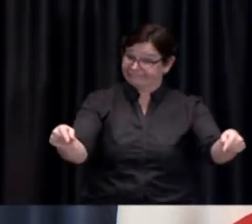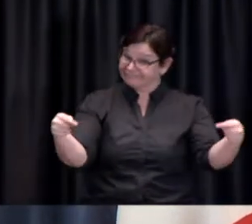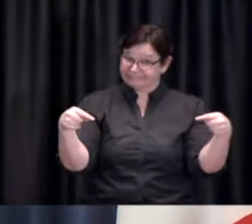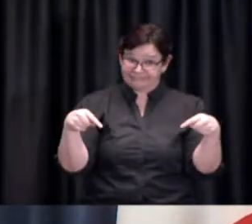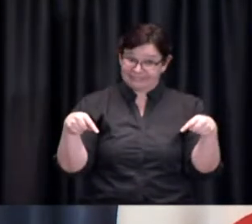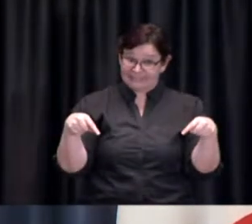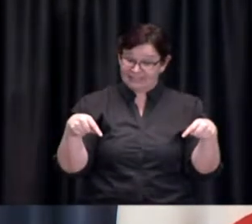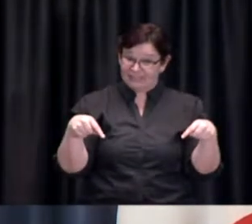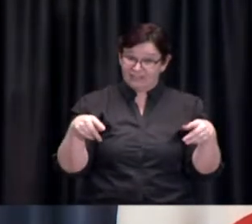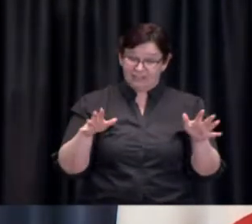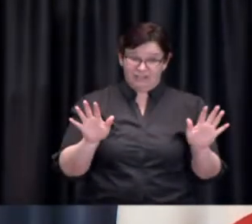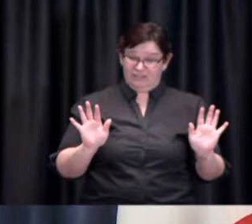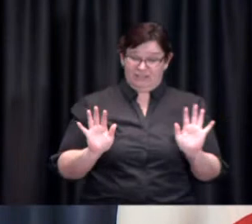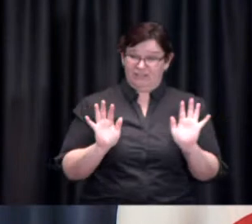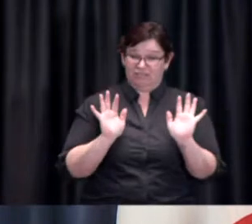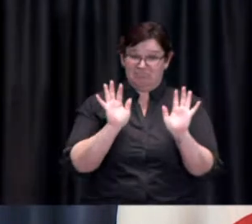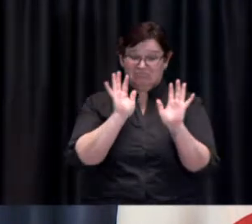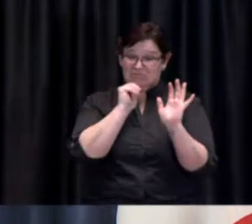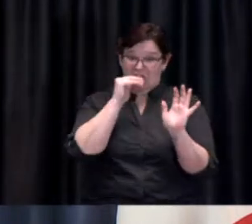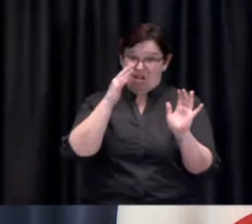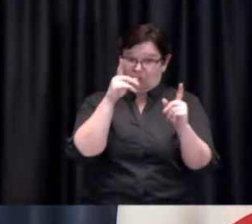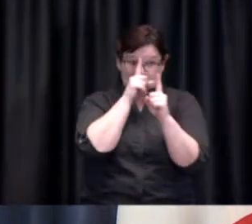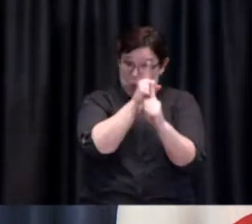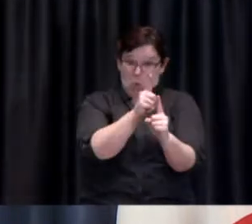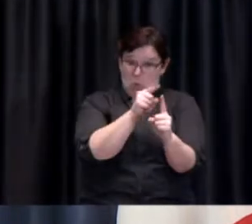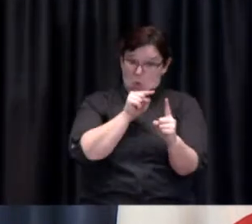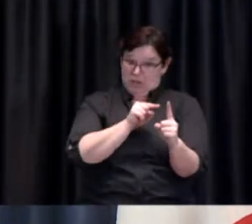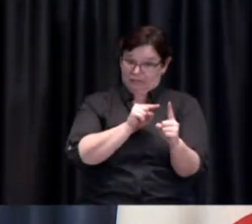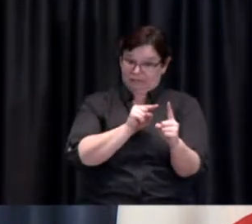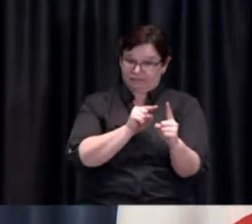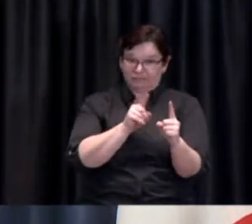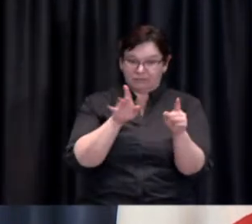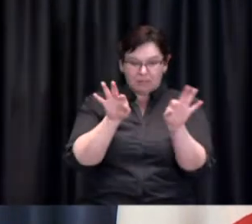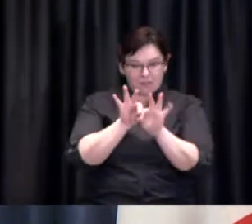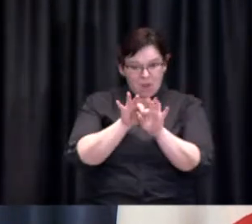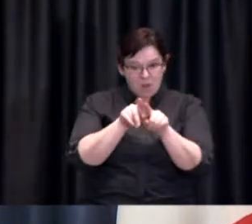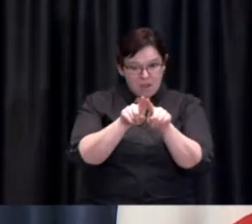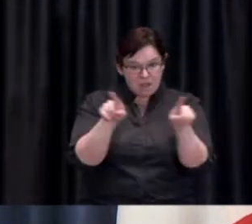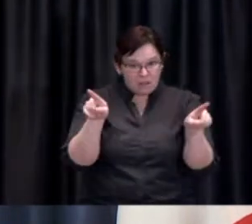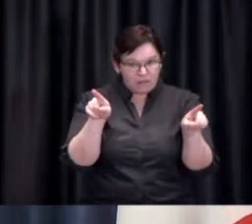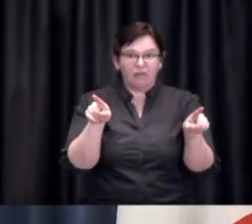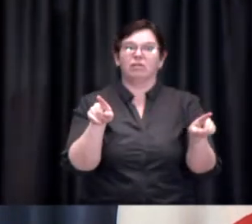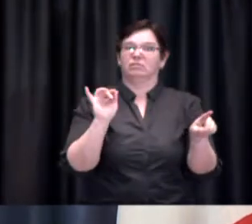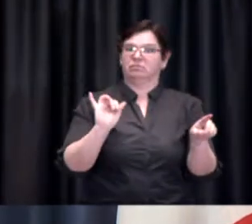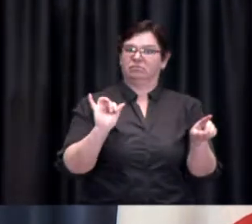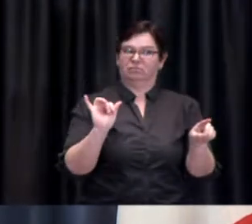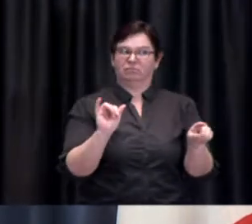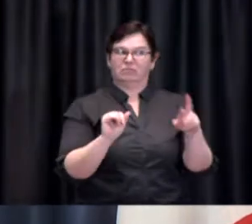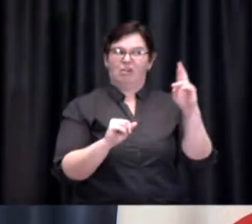We know now that we need this reproductive number to be below one,